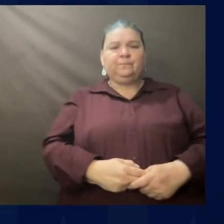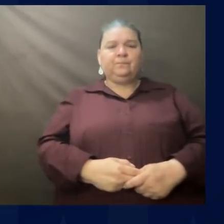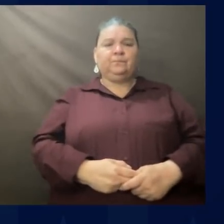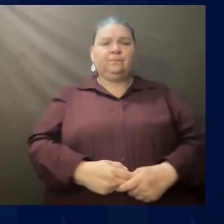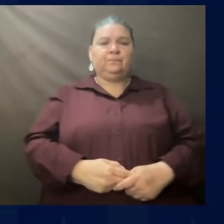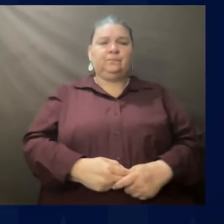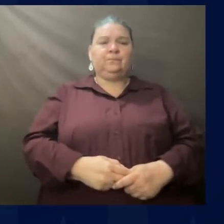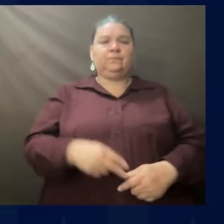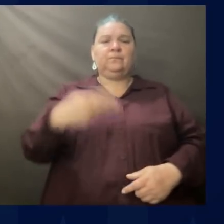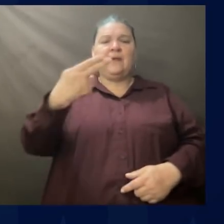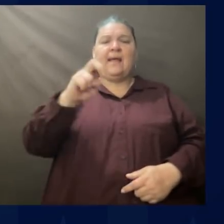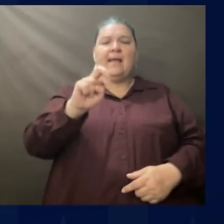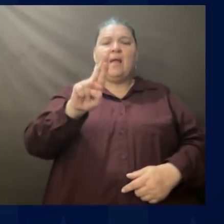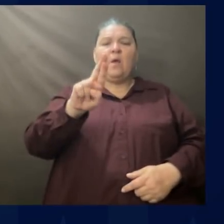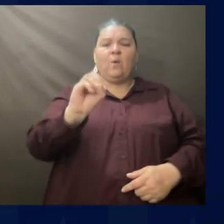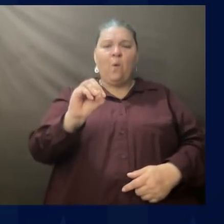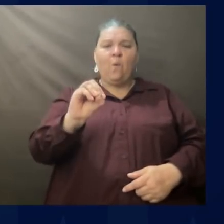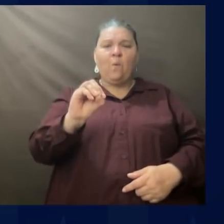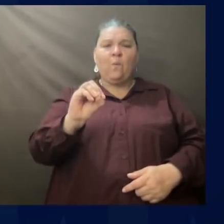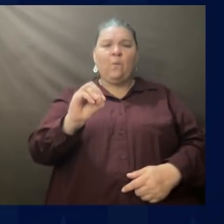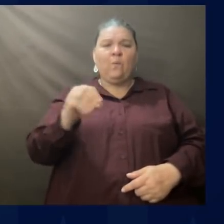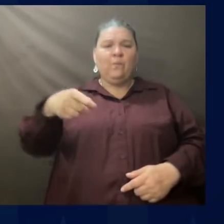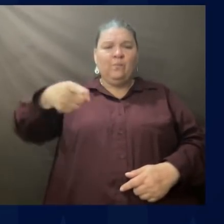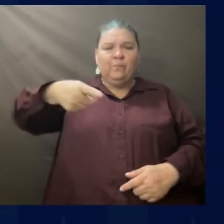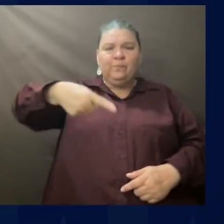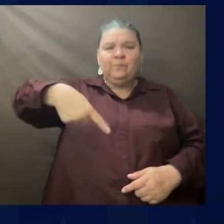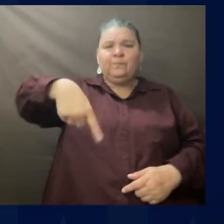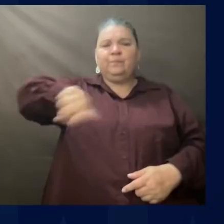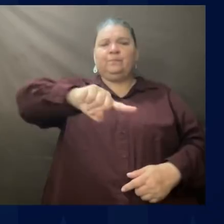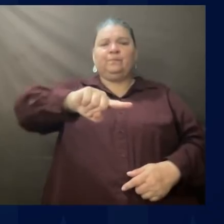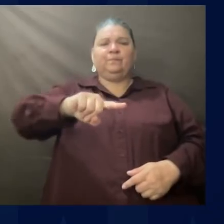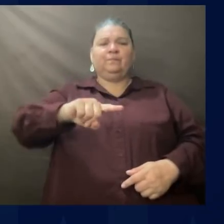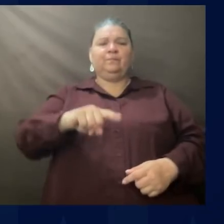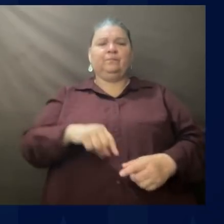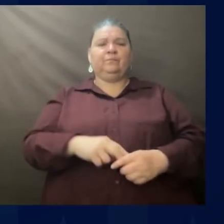but by their devotion to the values that gave life to our democracy.